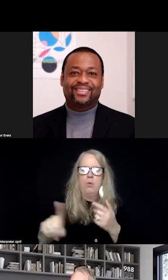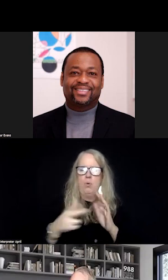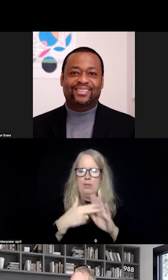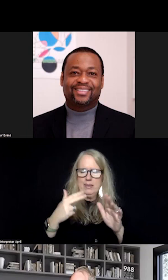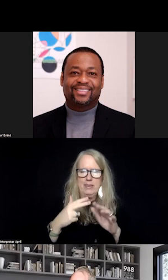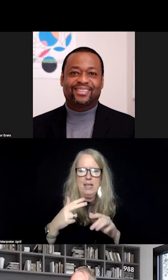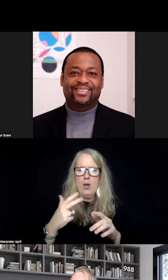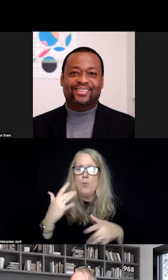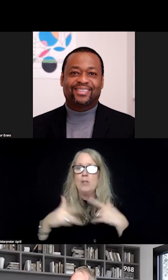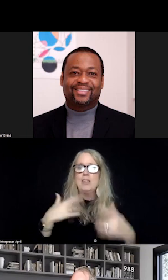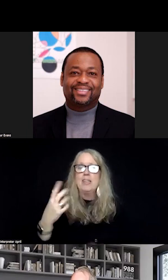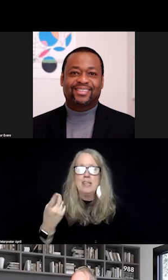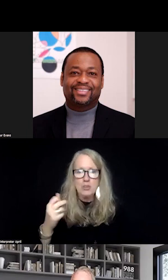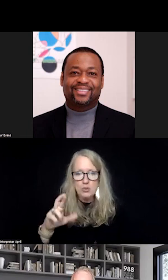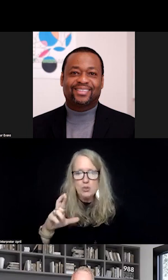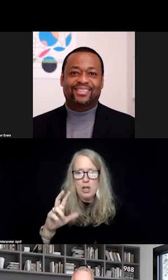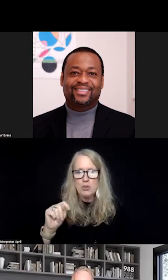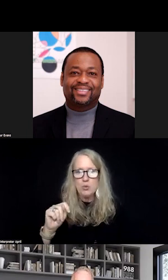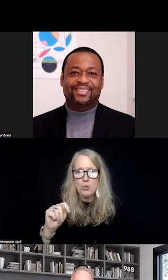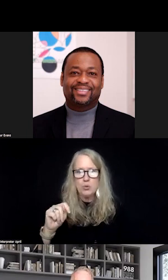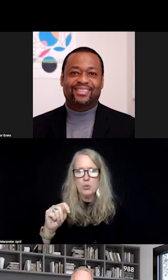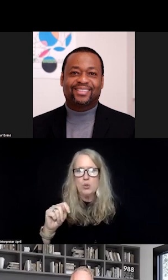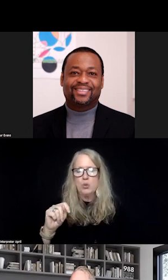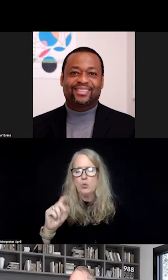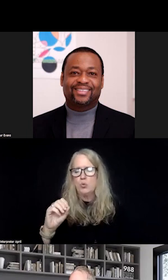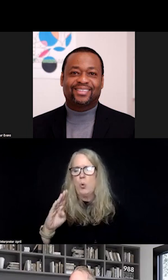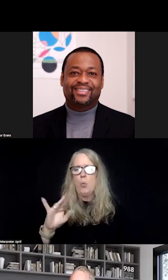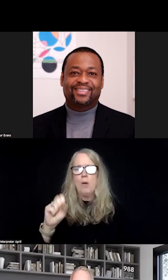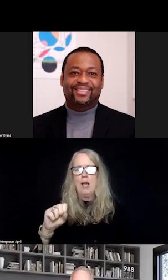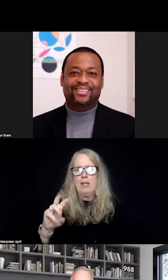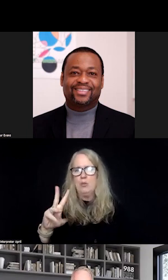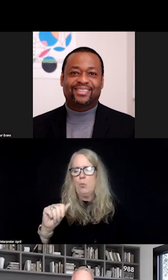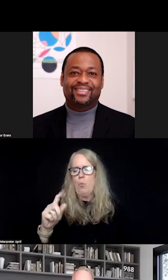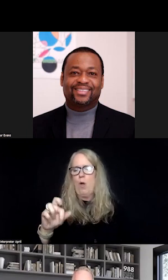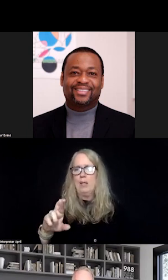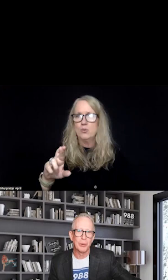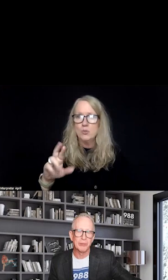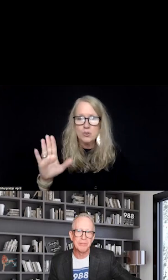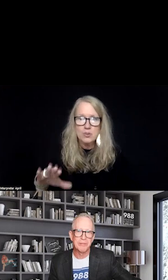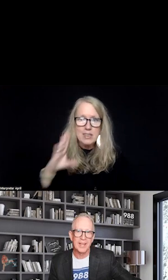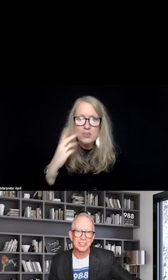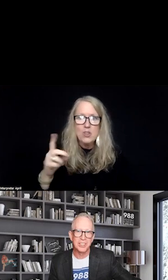EXCITED TO HAVE TOBIAS WASSER ON THE PROGRAM. QUICK REFLECTION